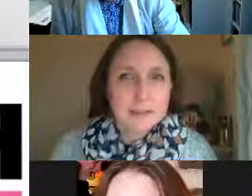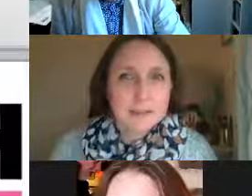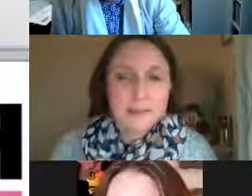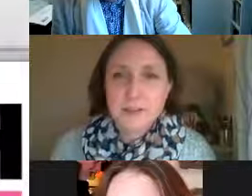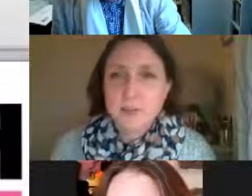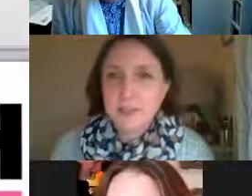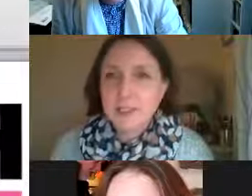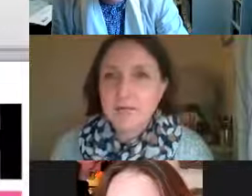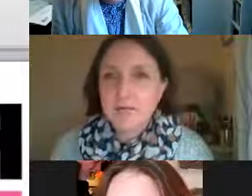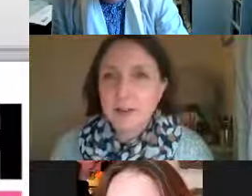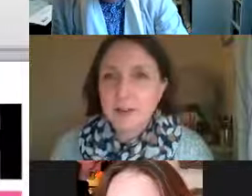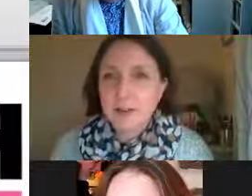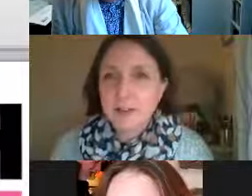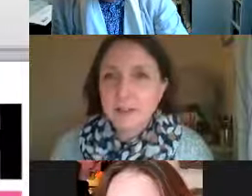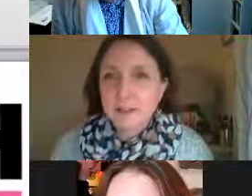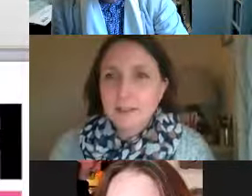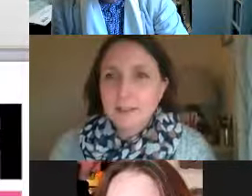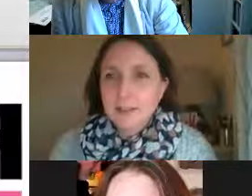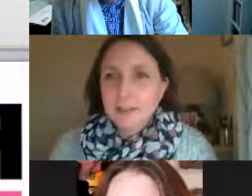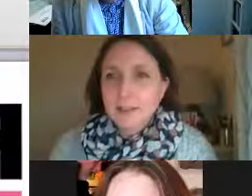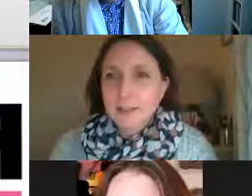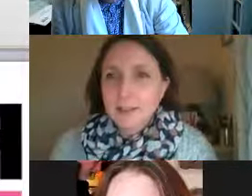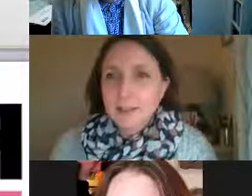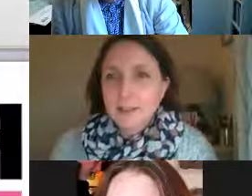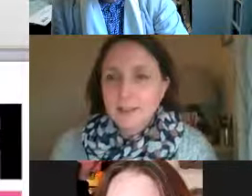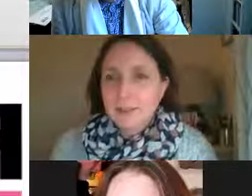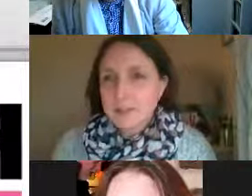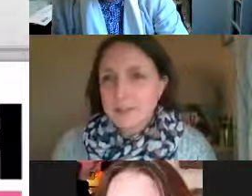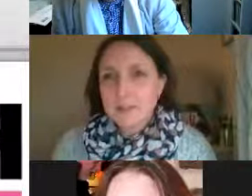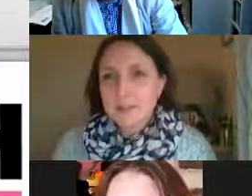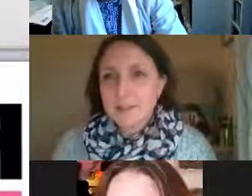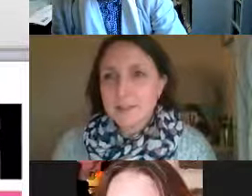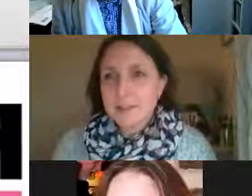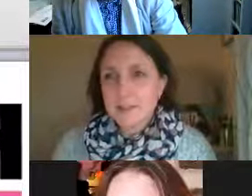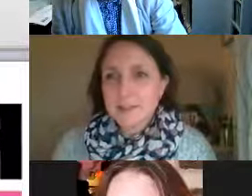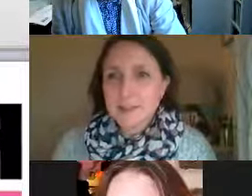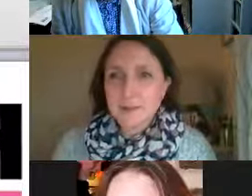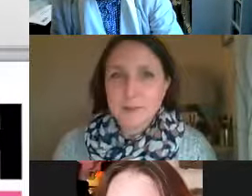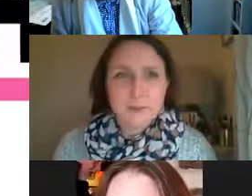is zoom's working fine it's something to do it looks like it's something to do with events